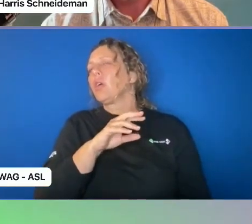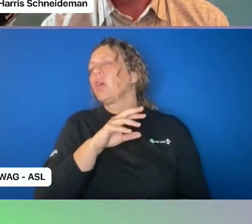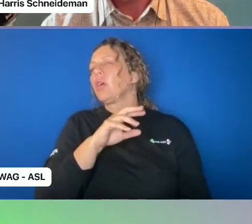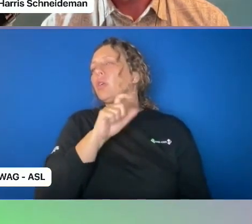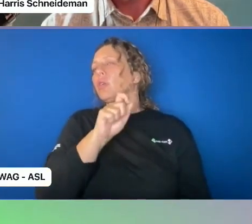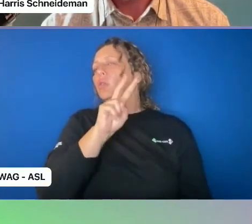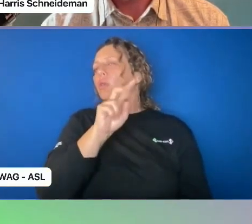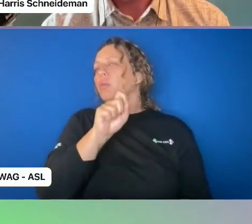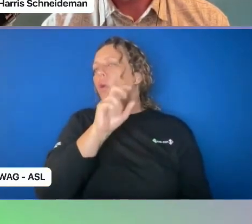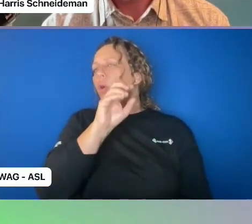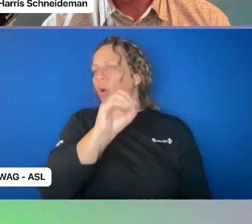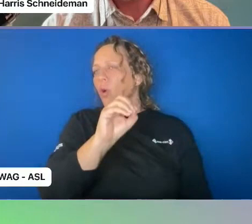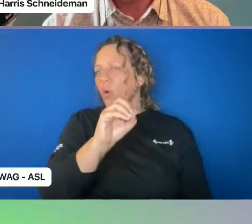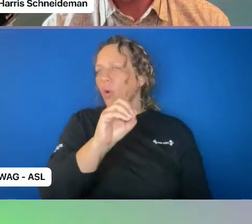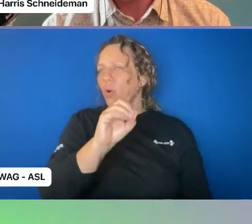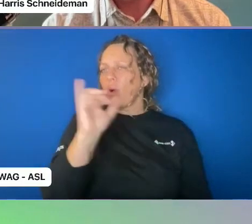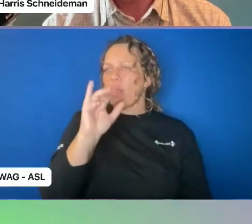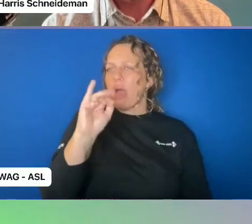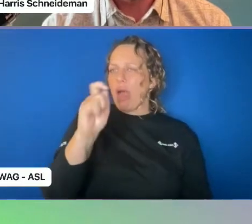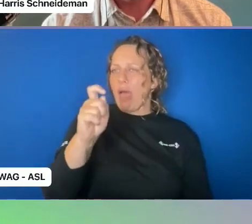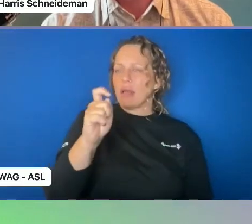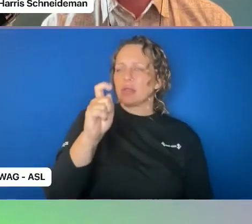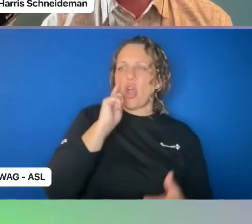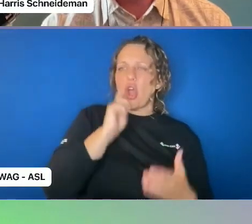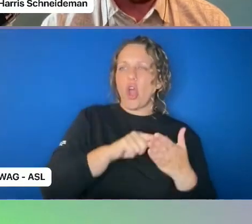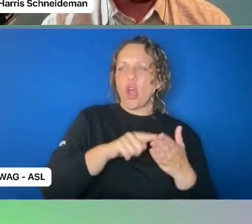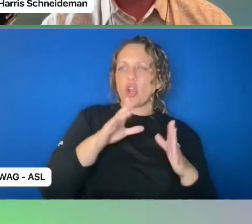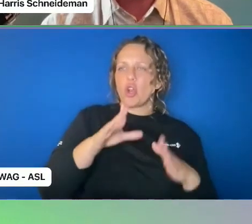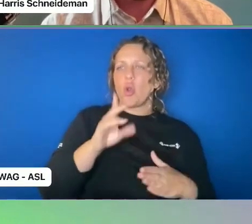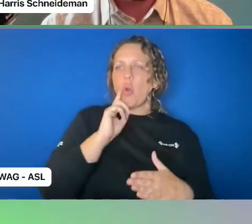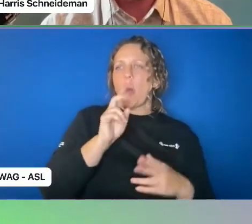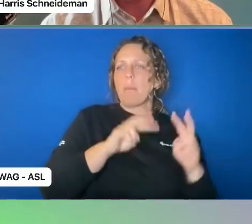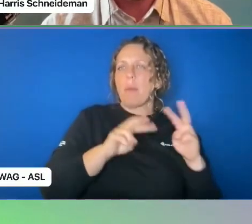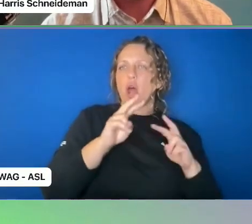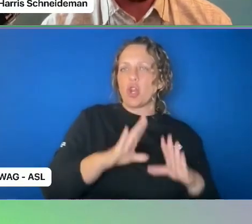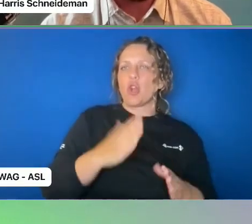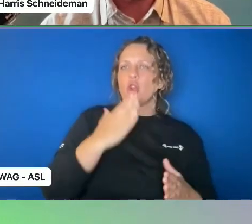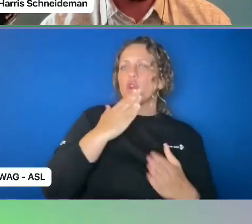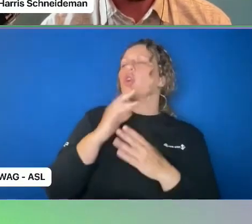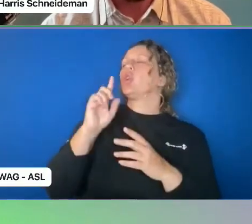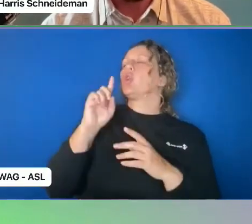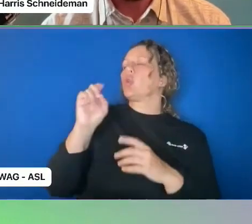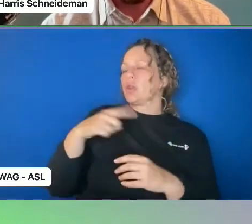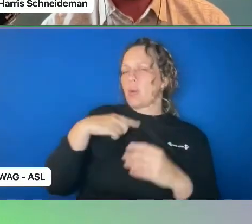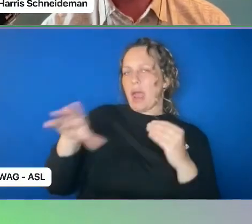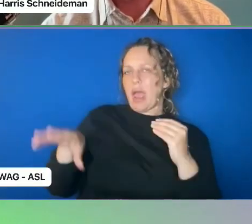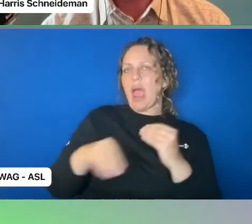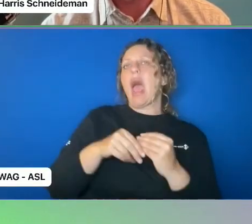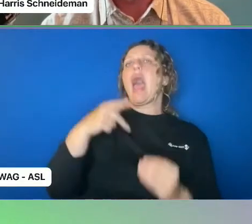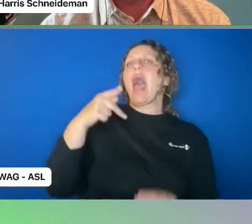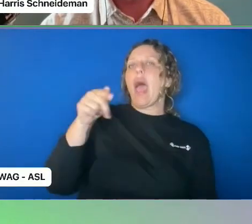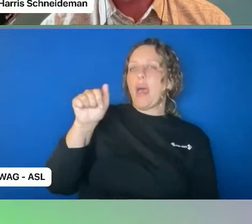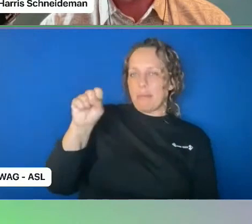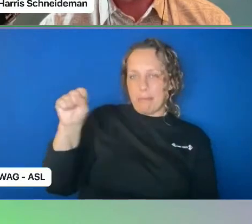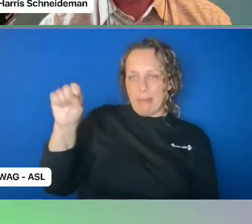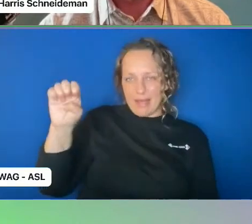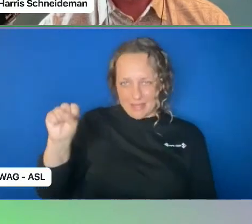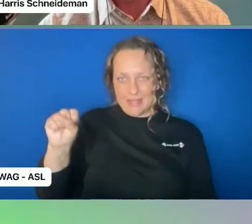Like an Axe auditor or monitor?" Good question. We've gotten feedback to add passes to exports and other reports.